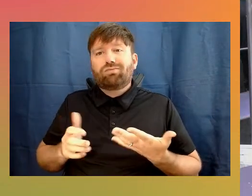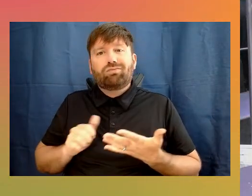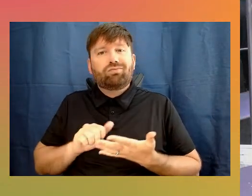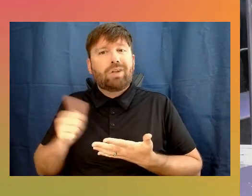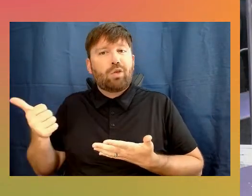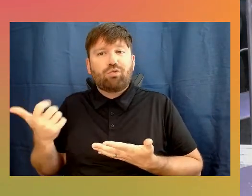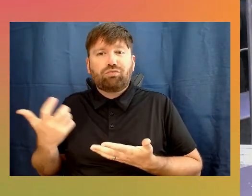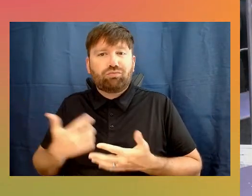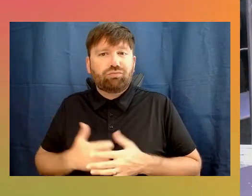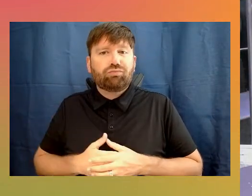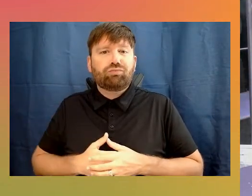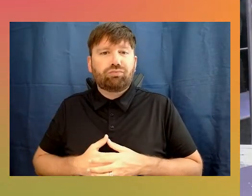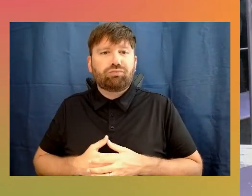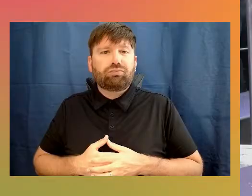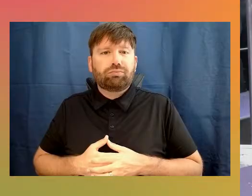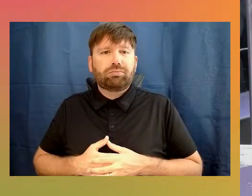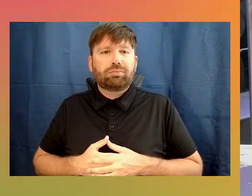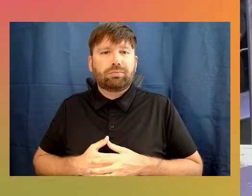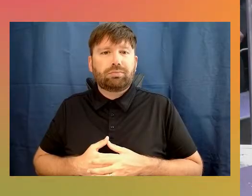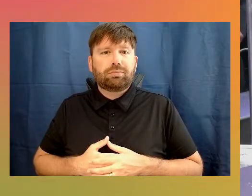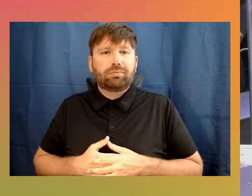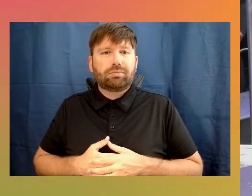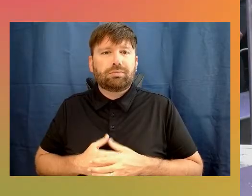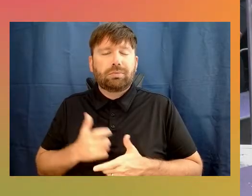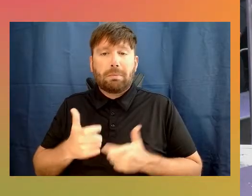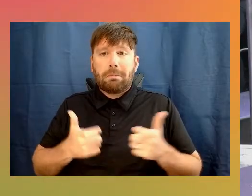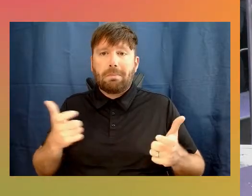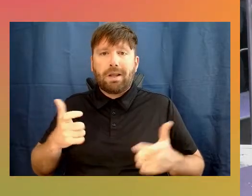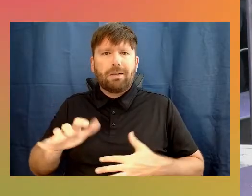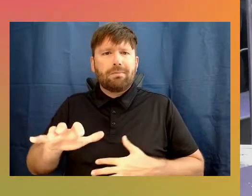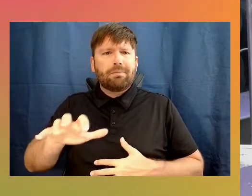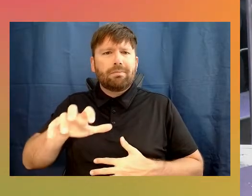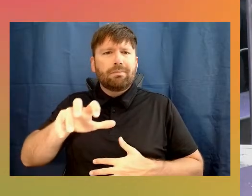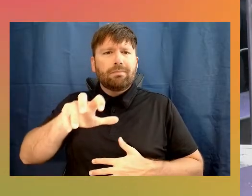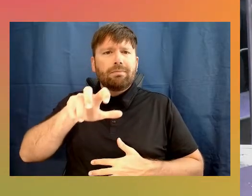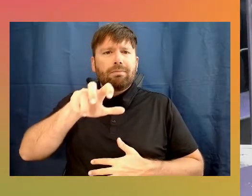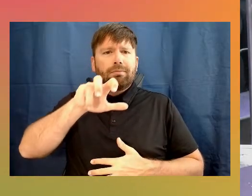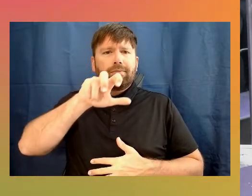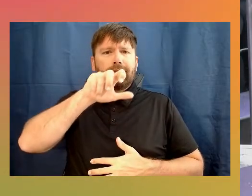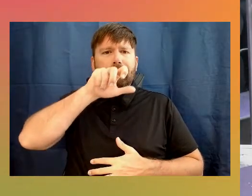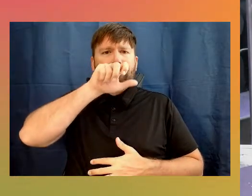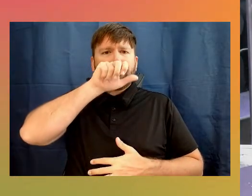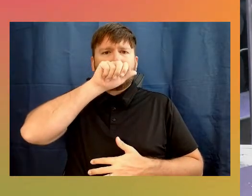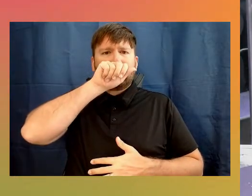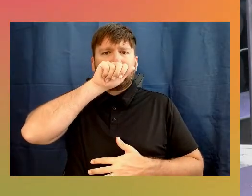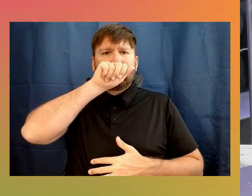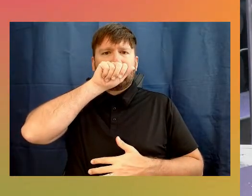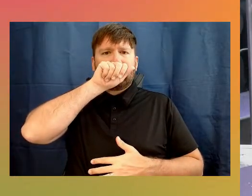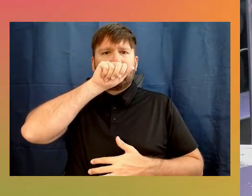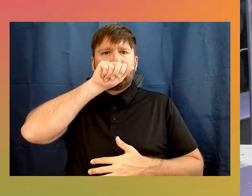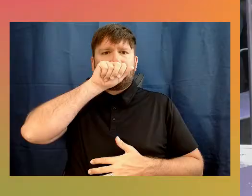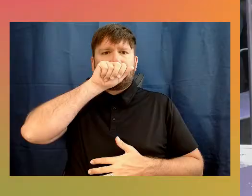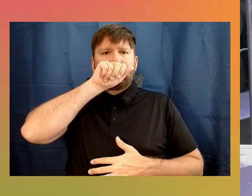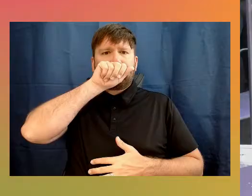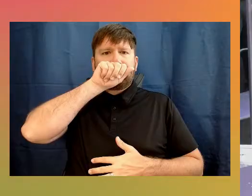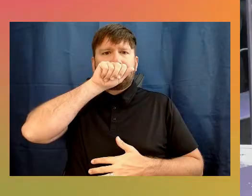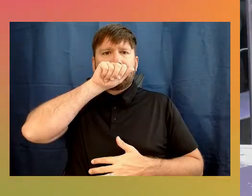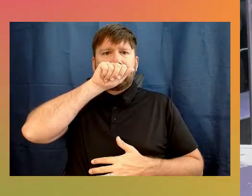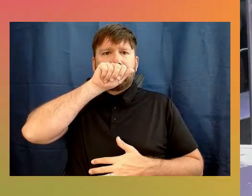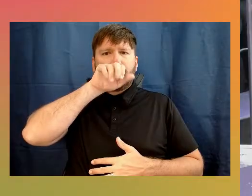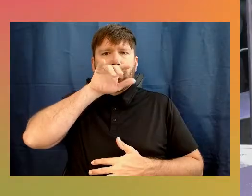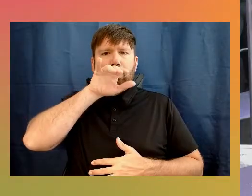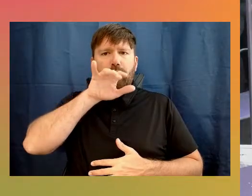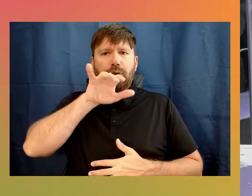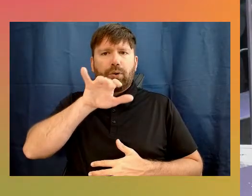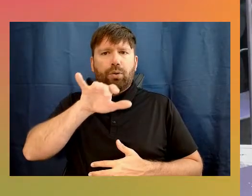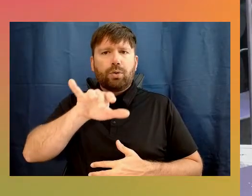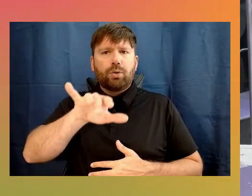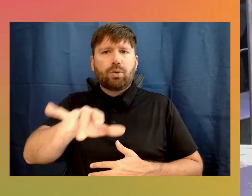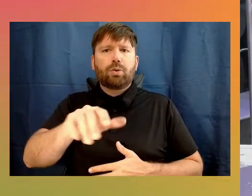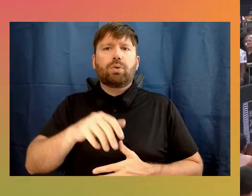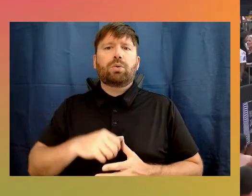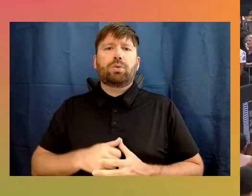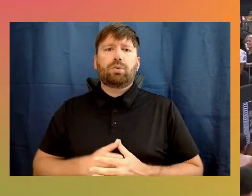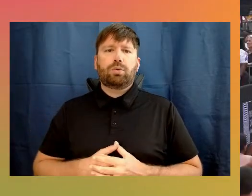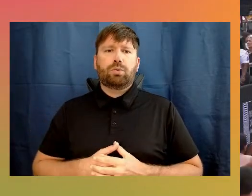THE ABILITY TO MOVE.